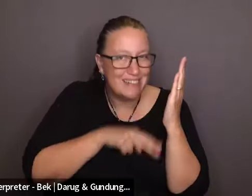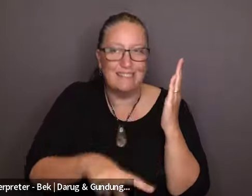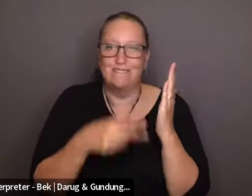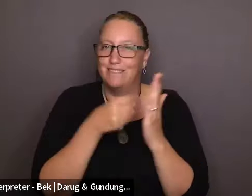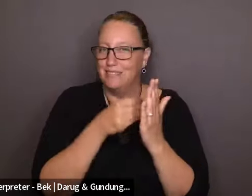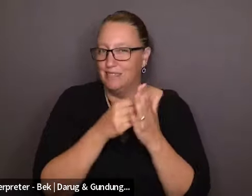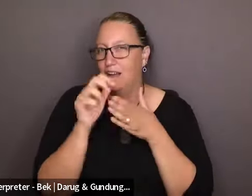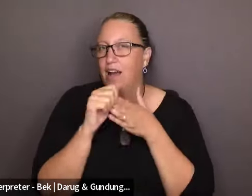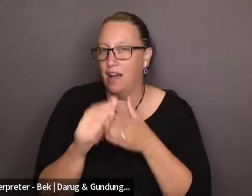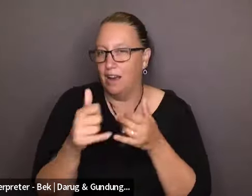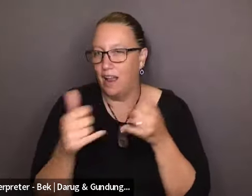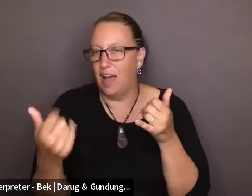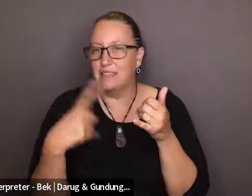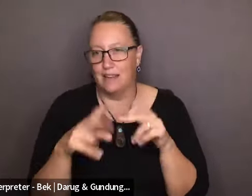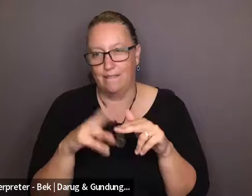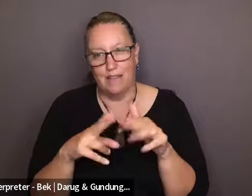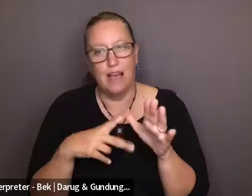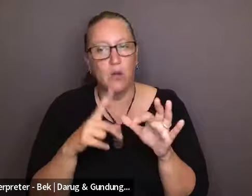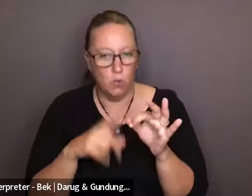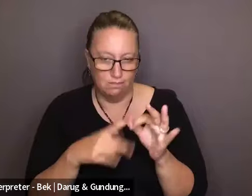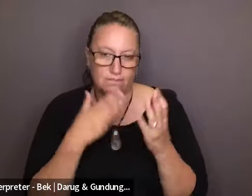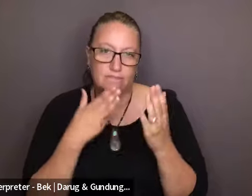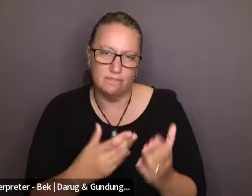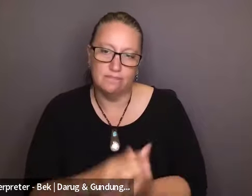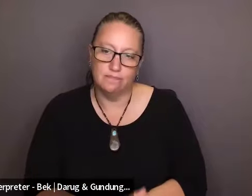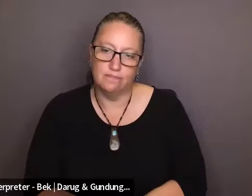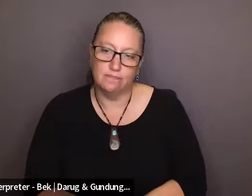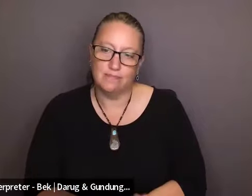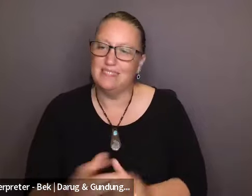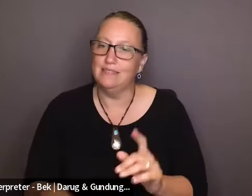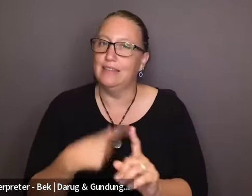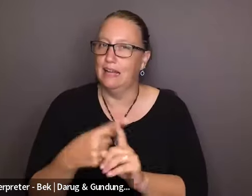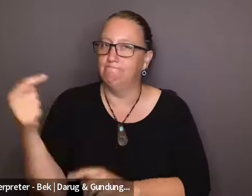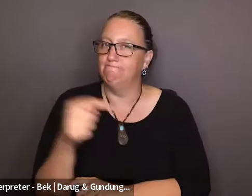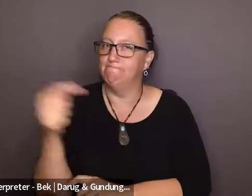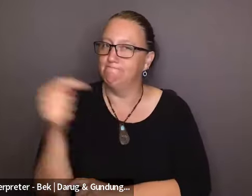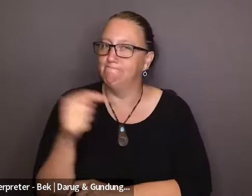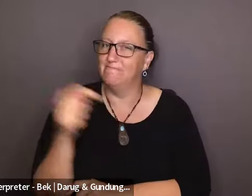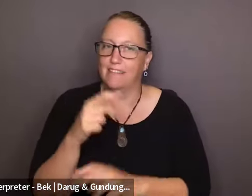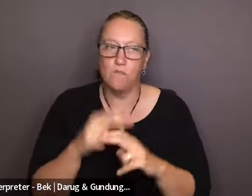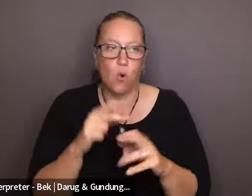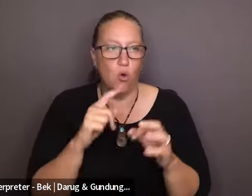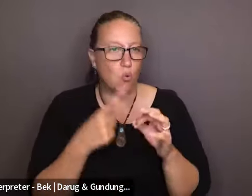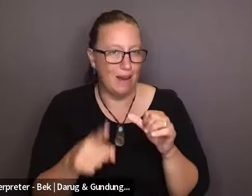resources available, including carefully reading